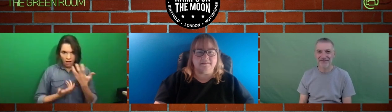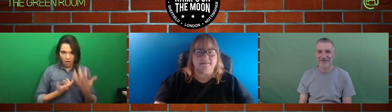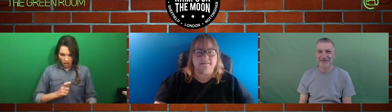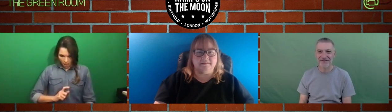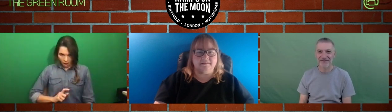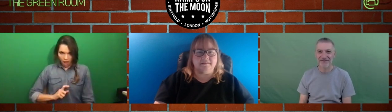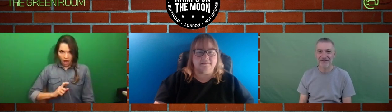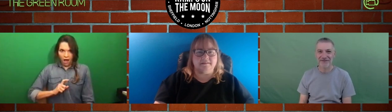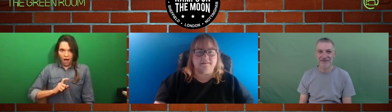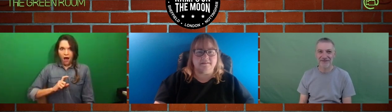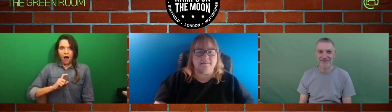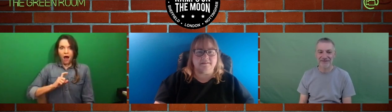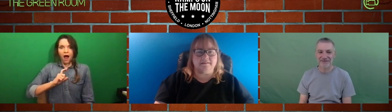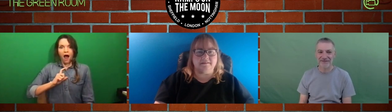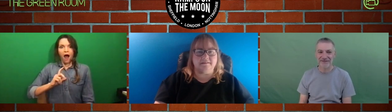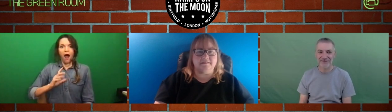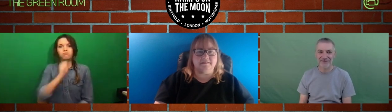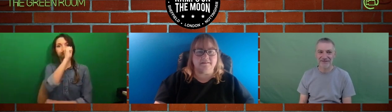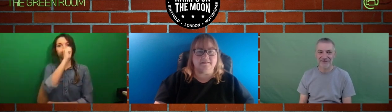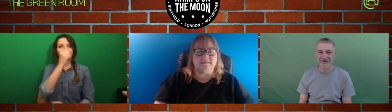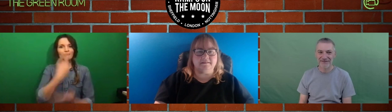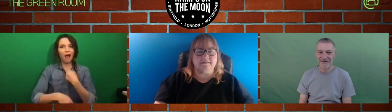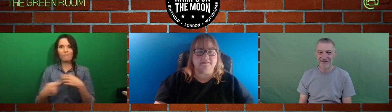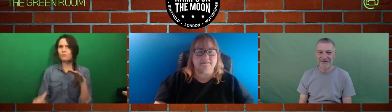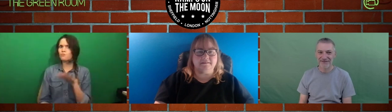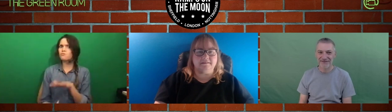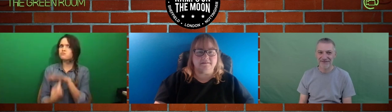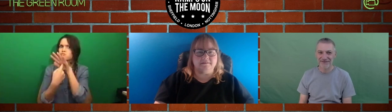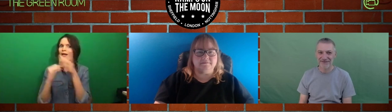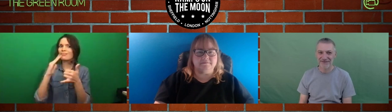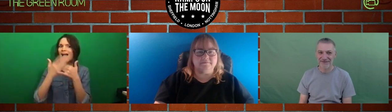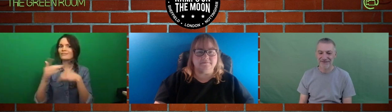and she's quite crucial really, isn't she, because she gives